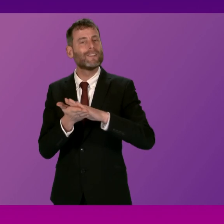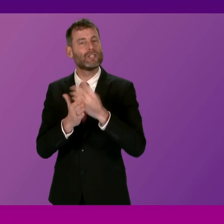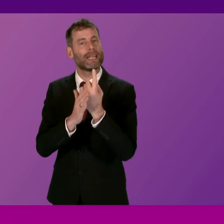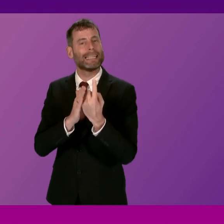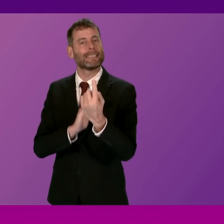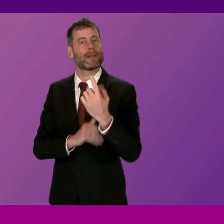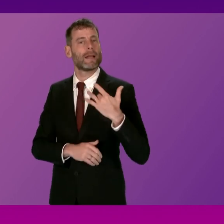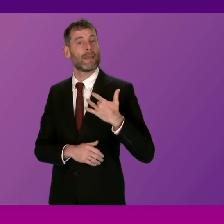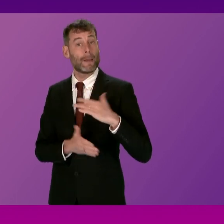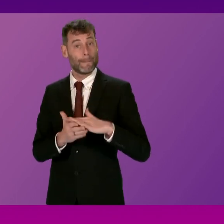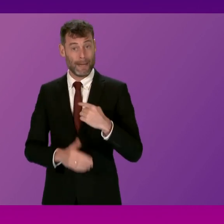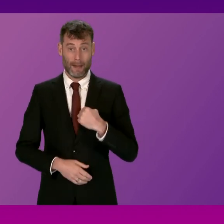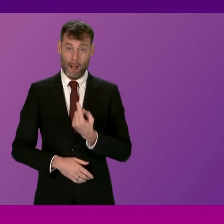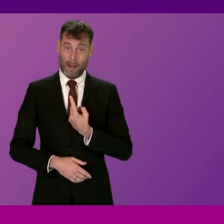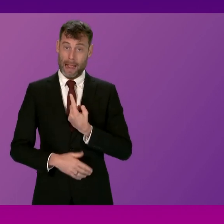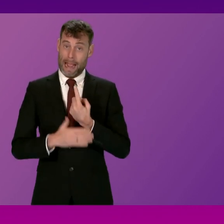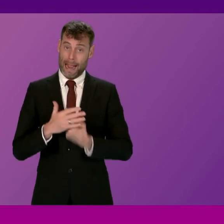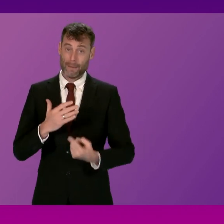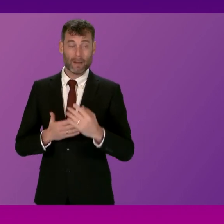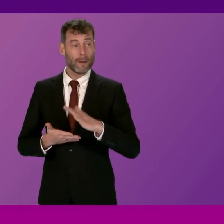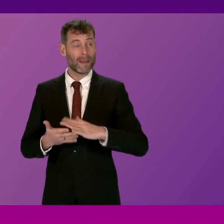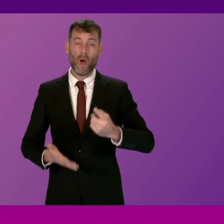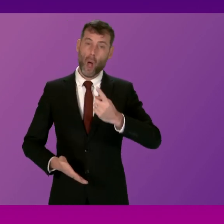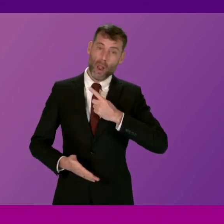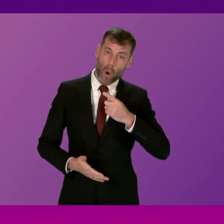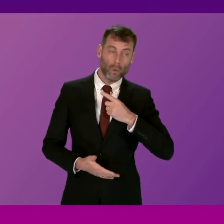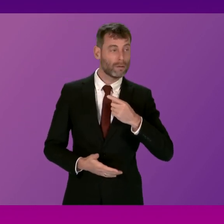that living independently is not about living on your own or fending for yourself, but about